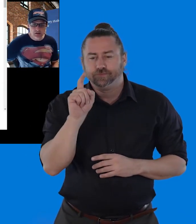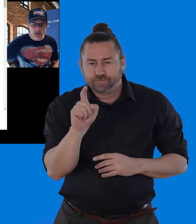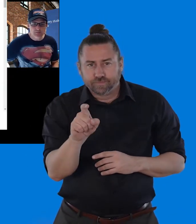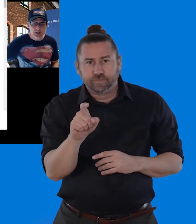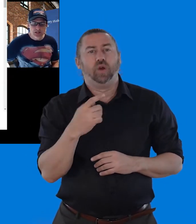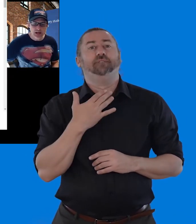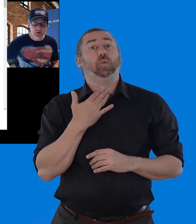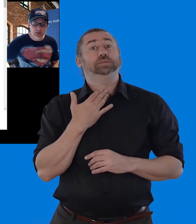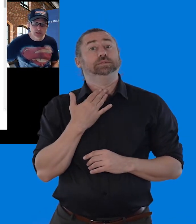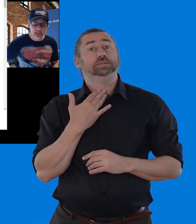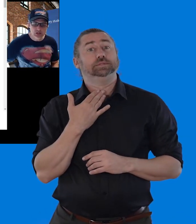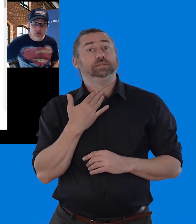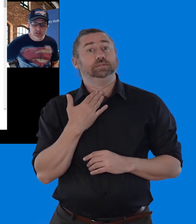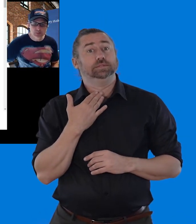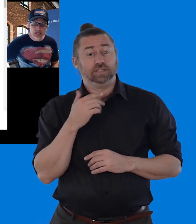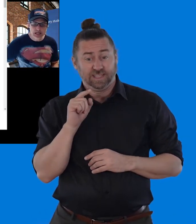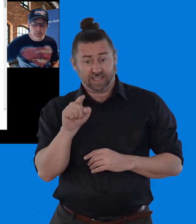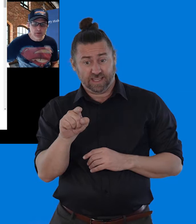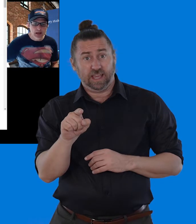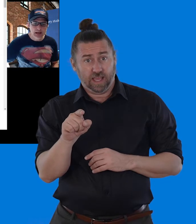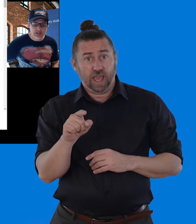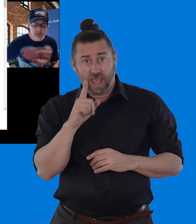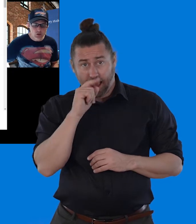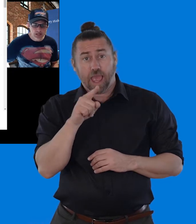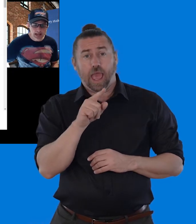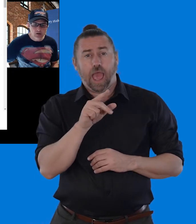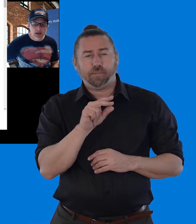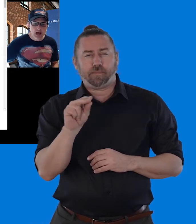Alright, so we have the ability to speed up and slow down.